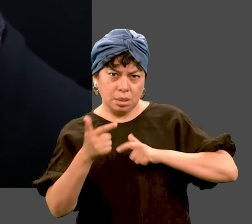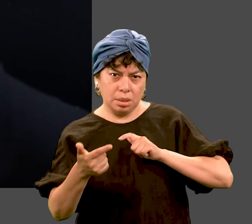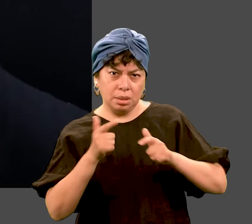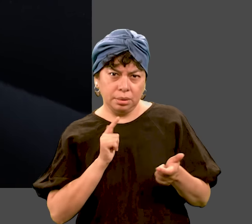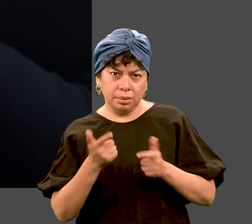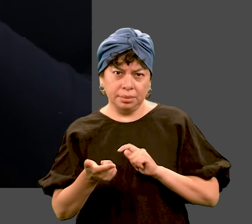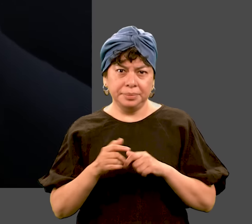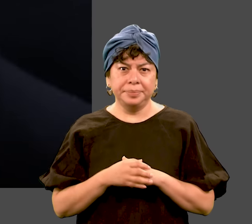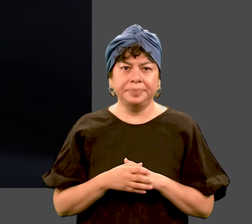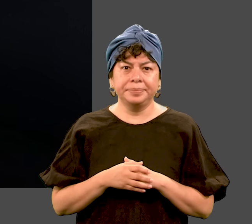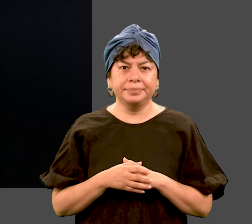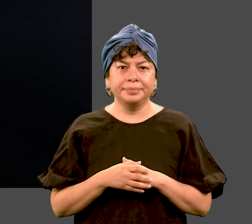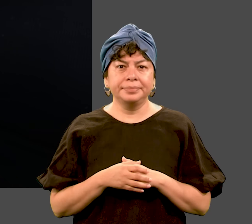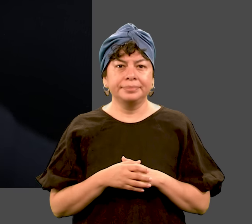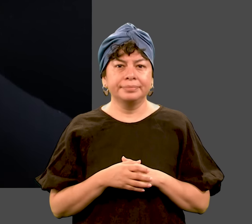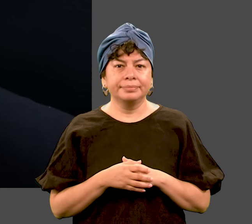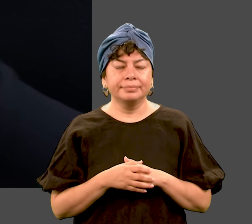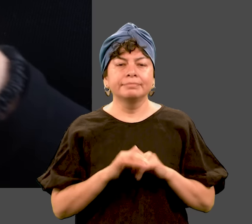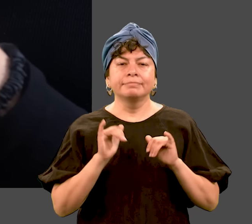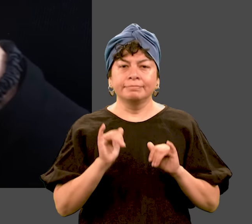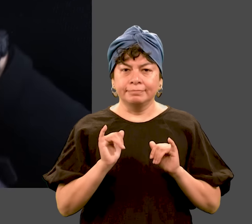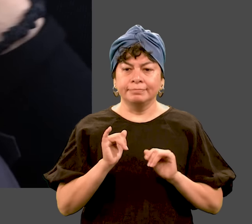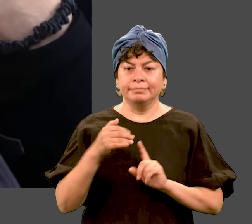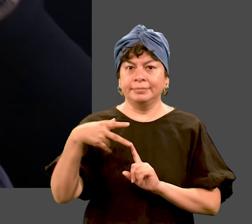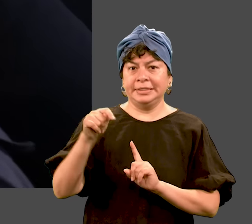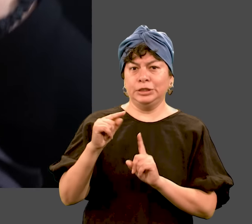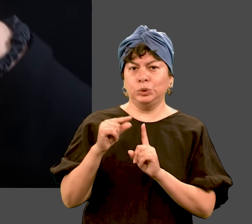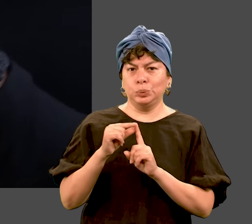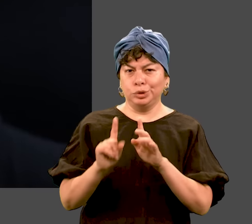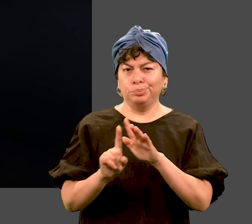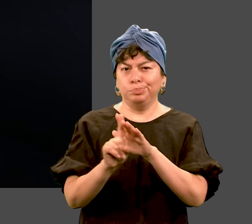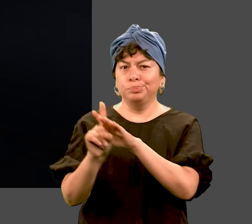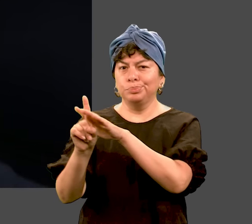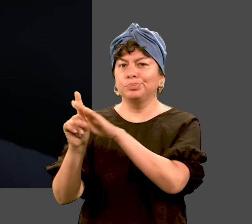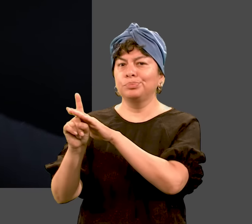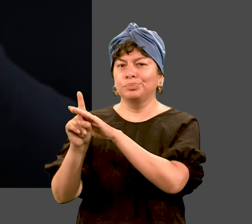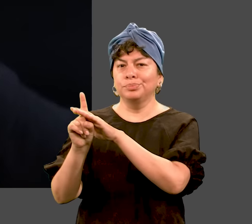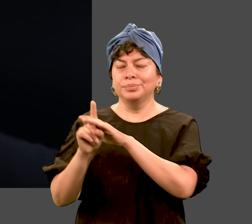and now, more and more Protactile words are coming into their own.